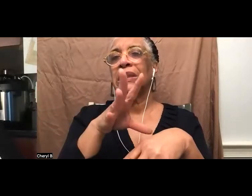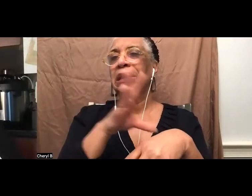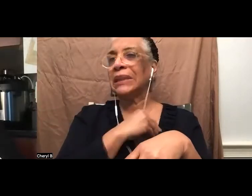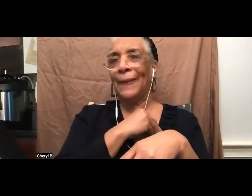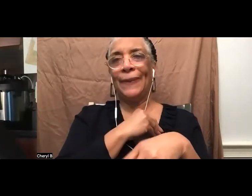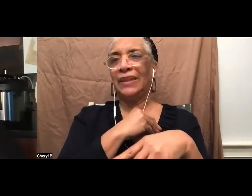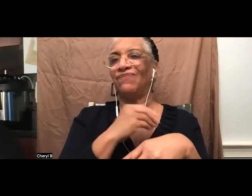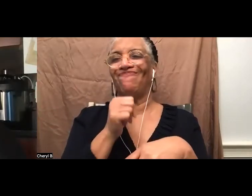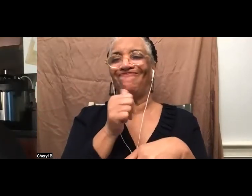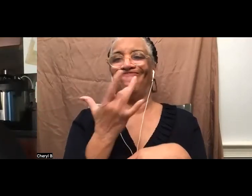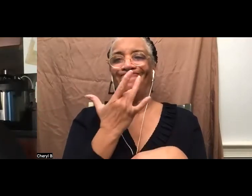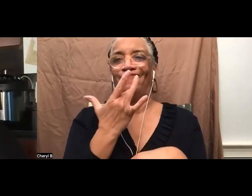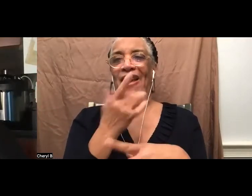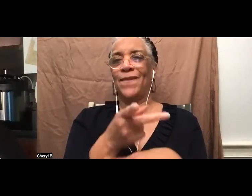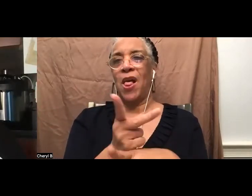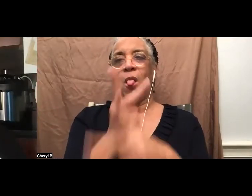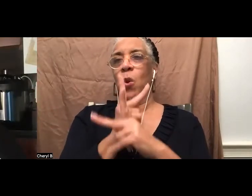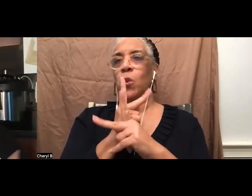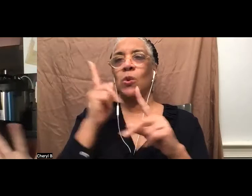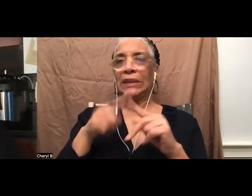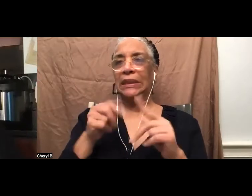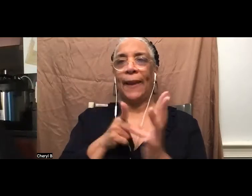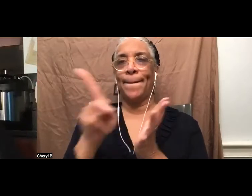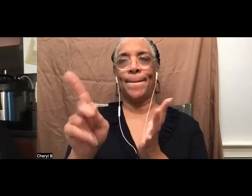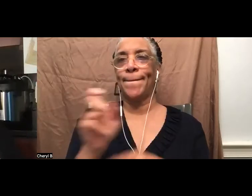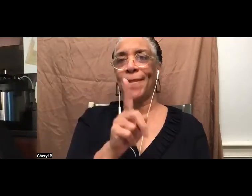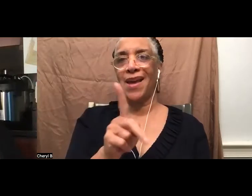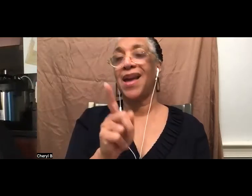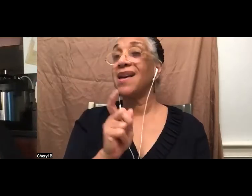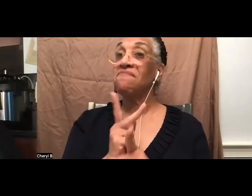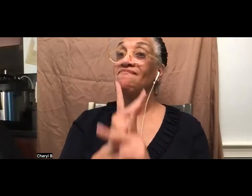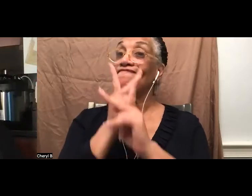they can just never pay back. Those loans are given to them knowing that,